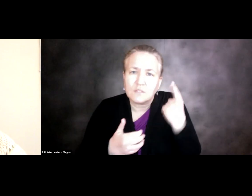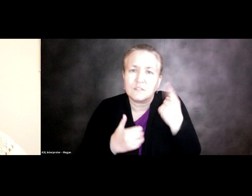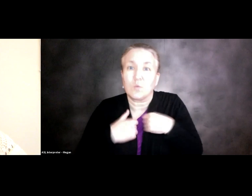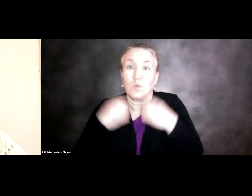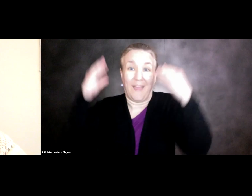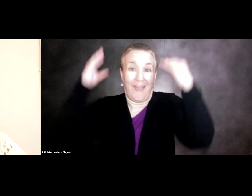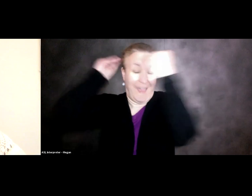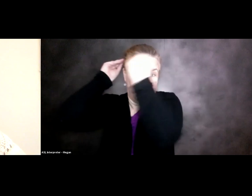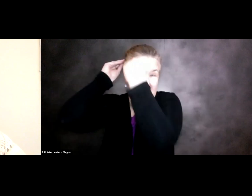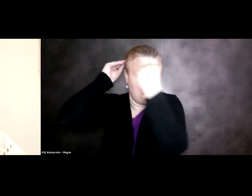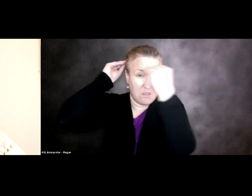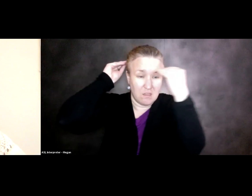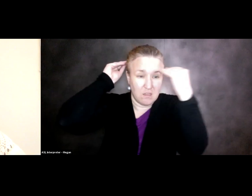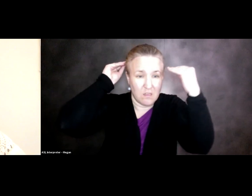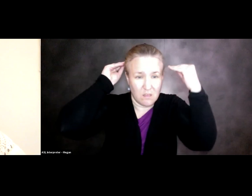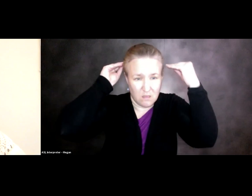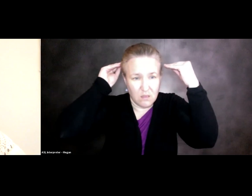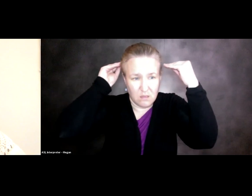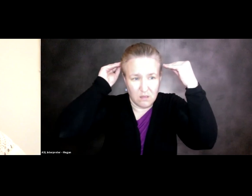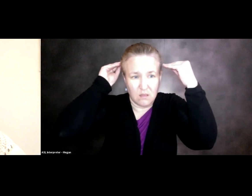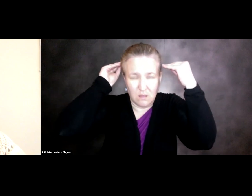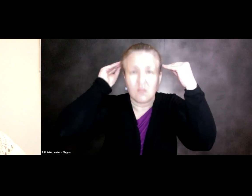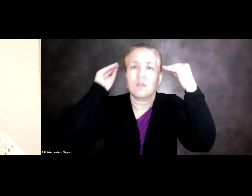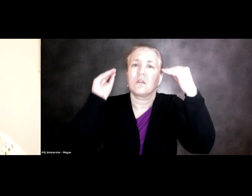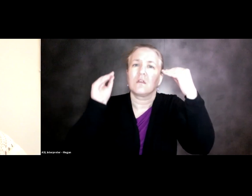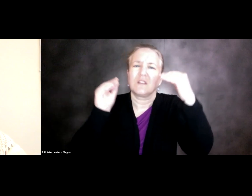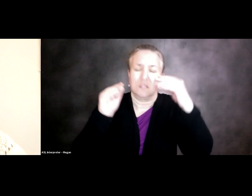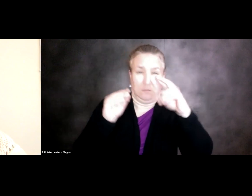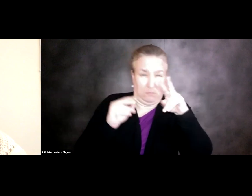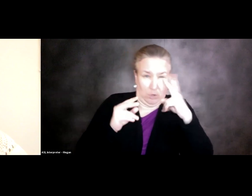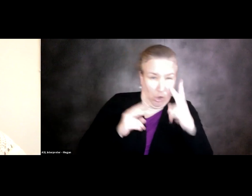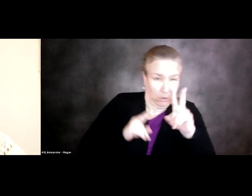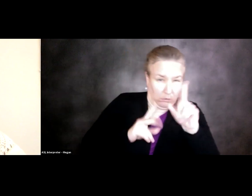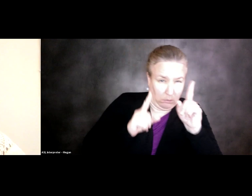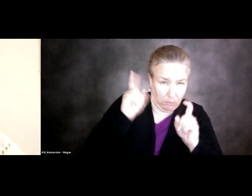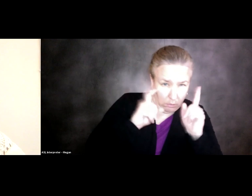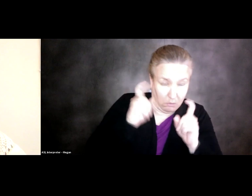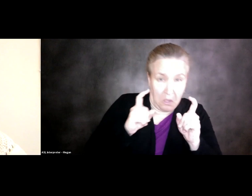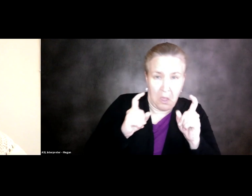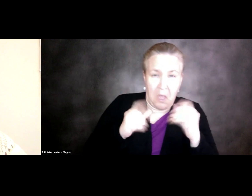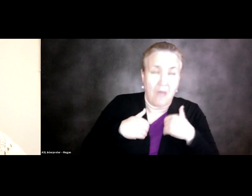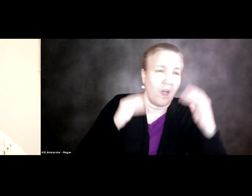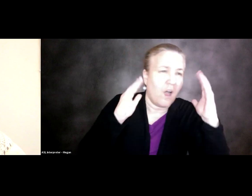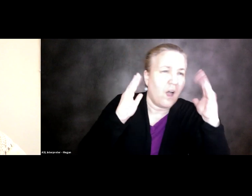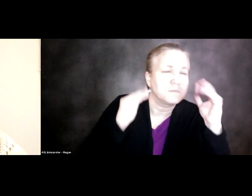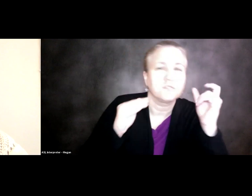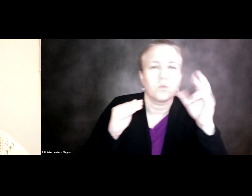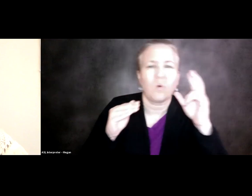is pierced with either a sharp look of expectation or a weary faraway stare.